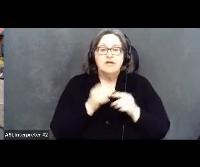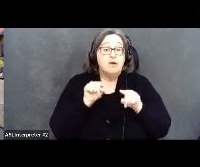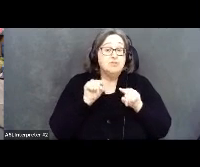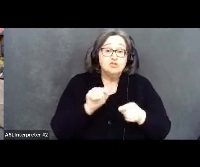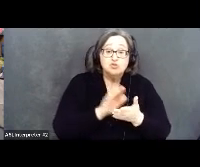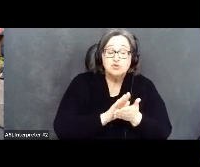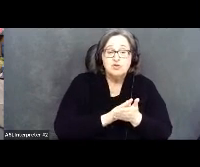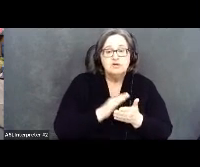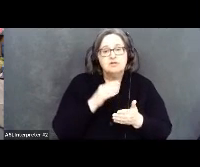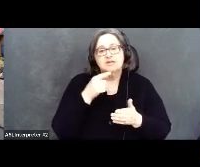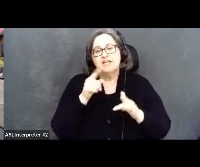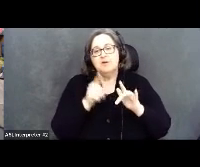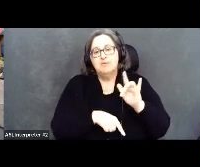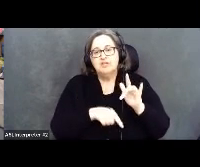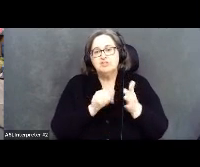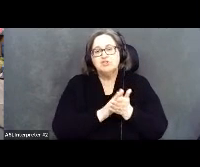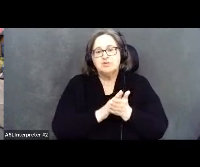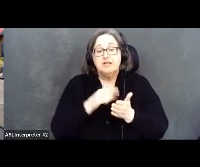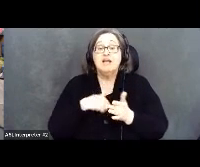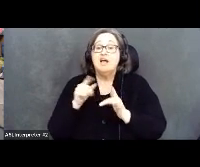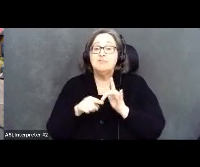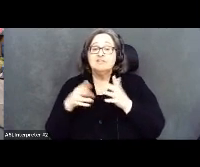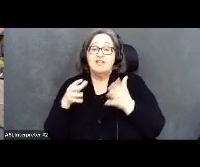He misses school. I miss an awful lot of work. Next slide.